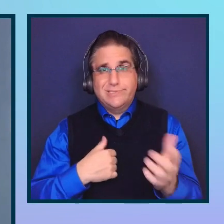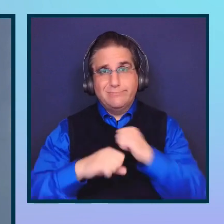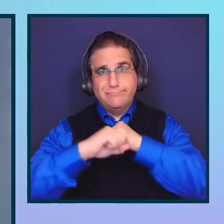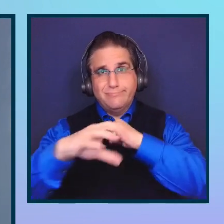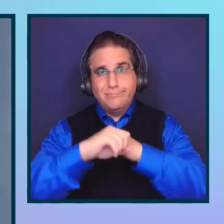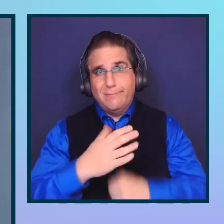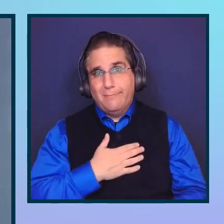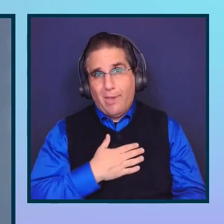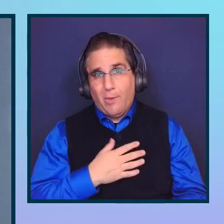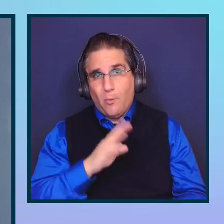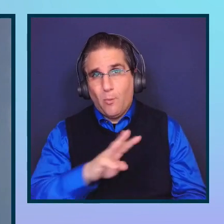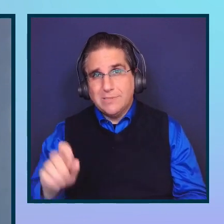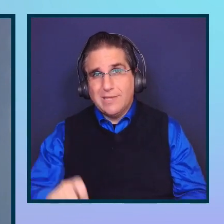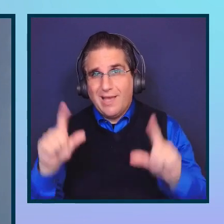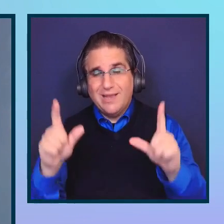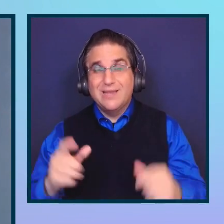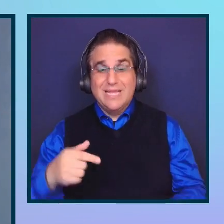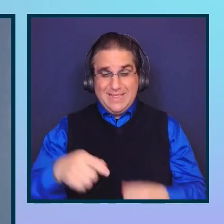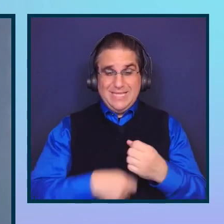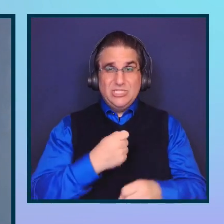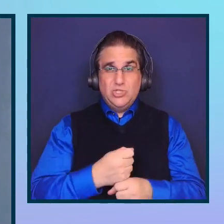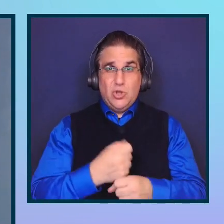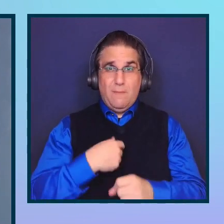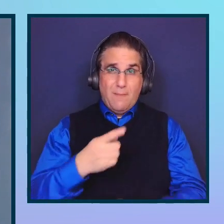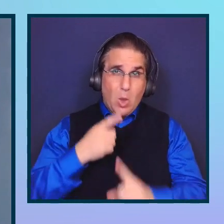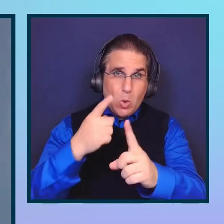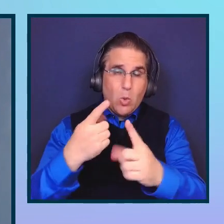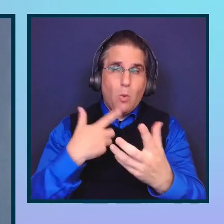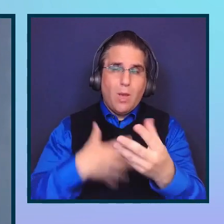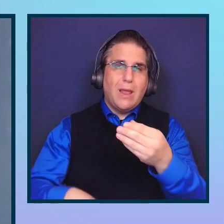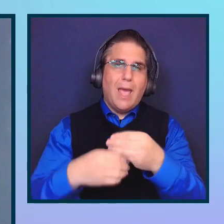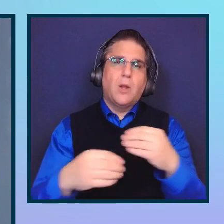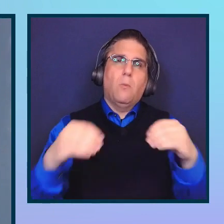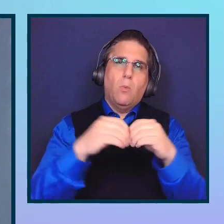personal goals for the year was to start writing more technical annotations and technical documentations